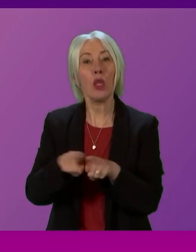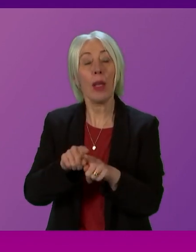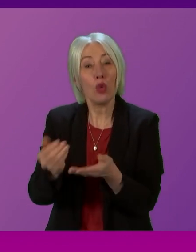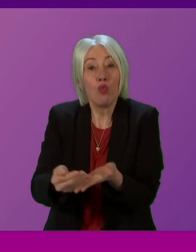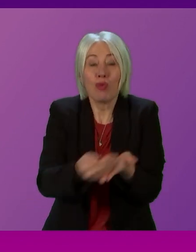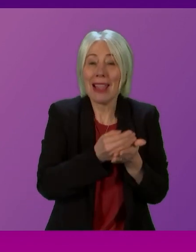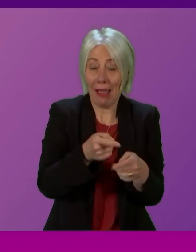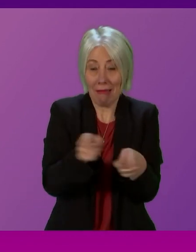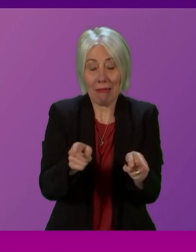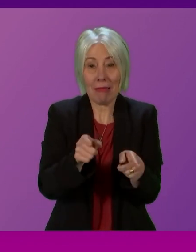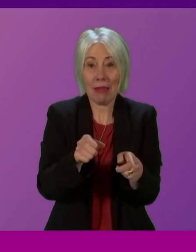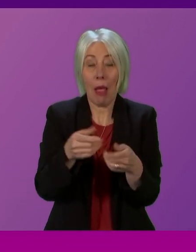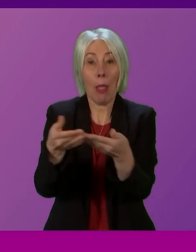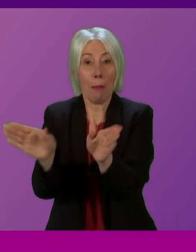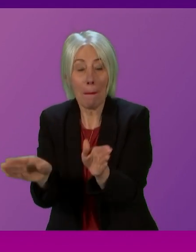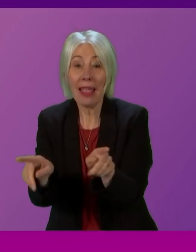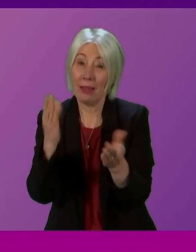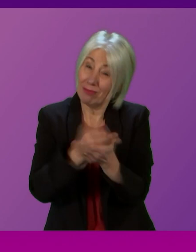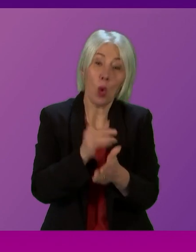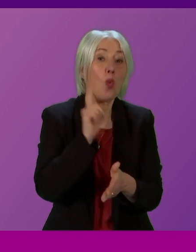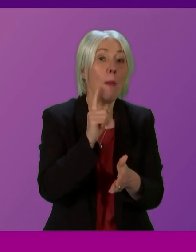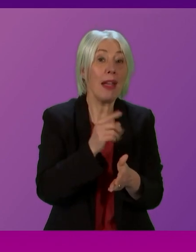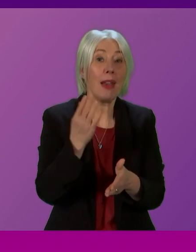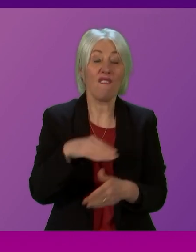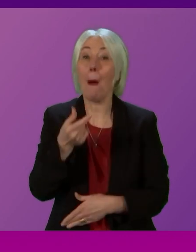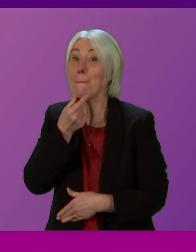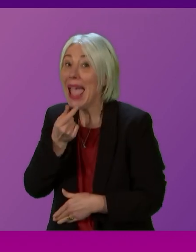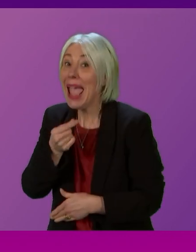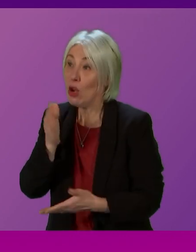the public—and women, in particular—from men who want to and do commit violent acts